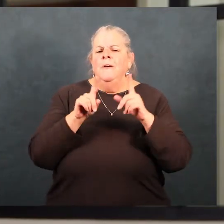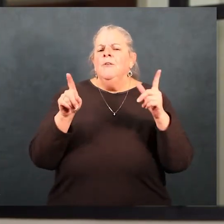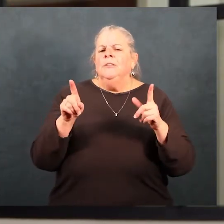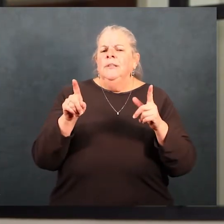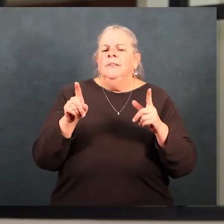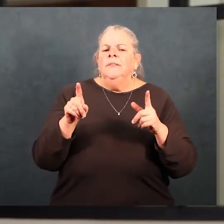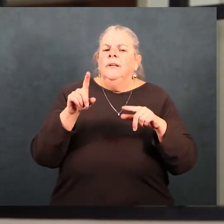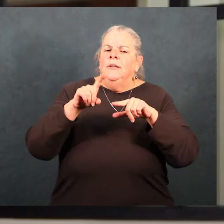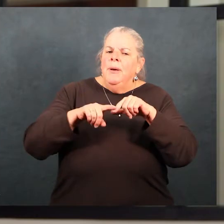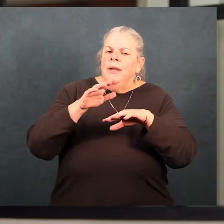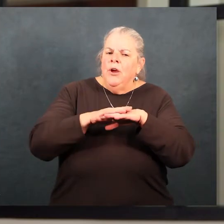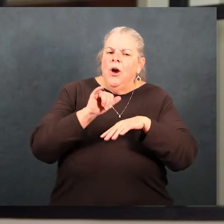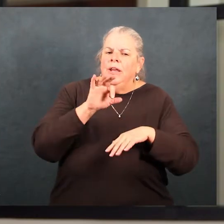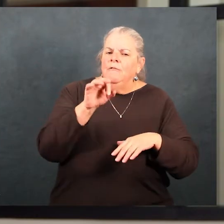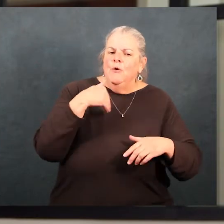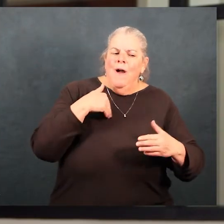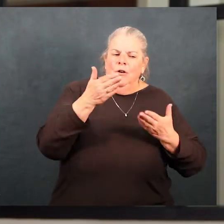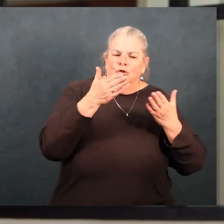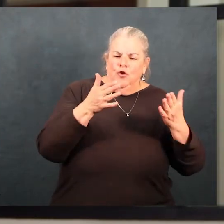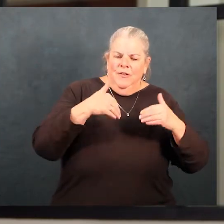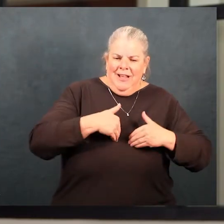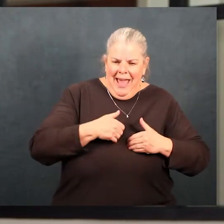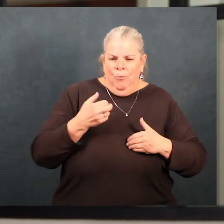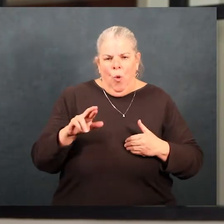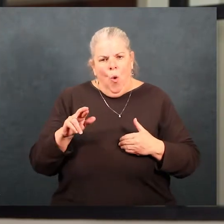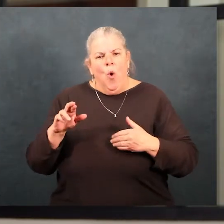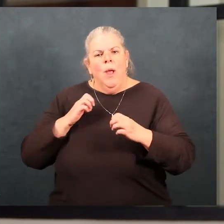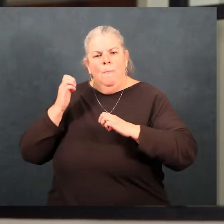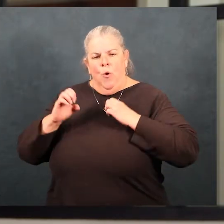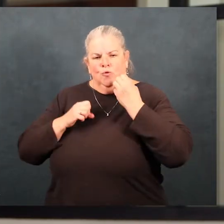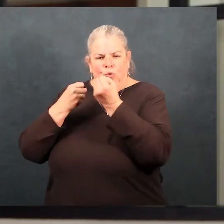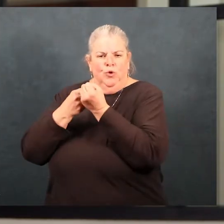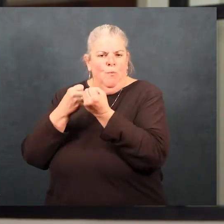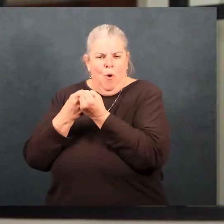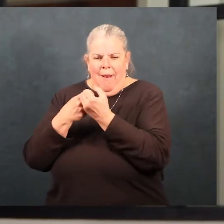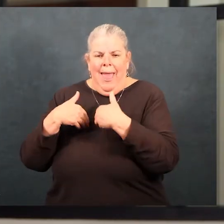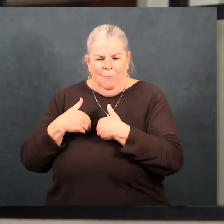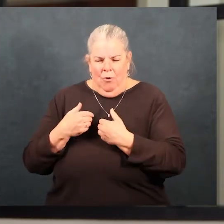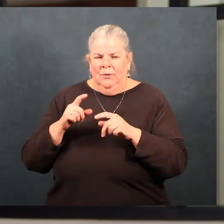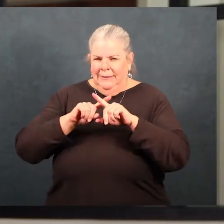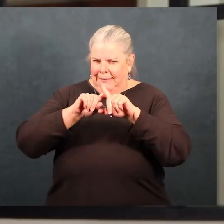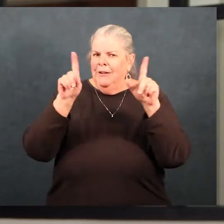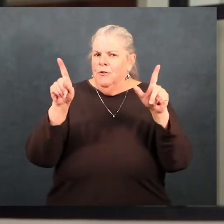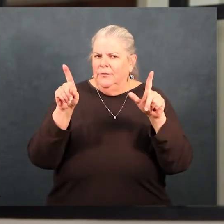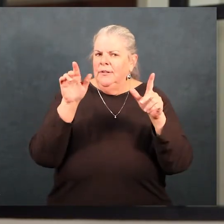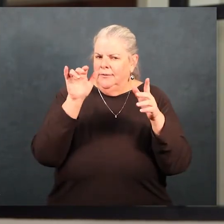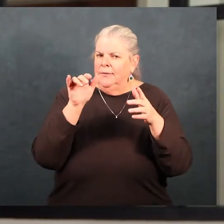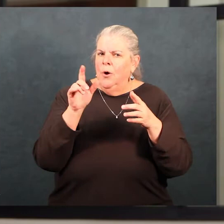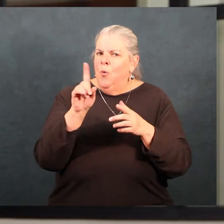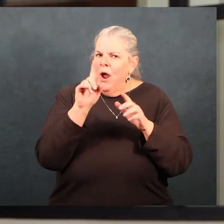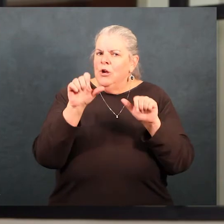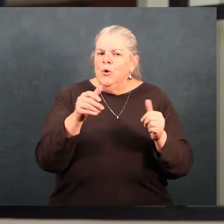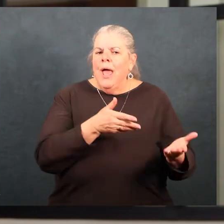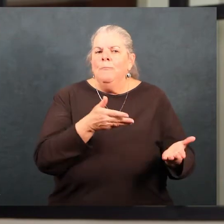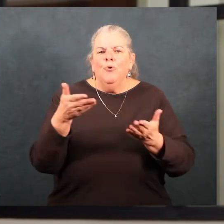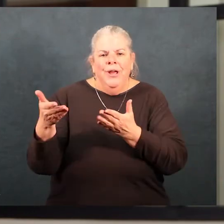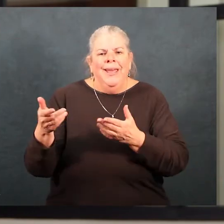a service animal or an emotional support animal. There's some differences as to where you can take these animals